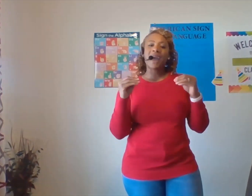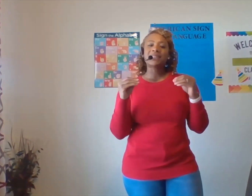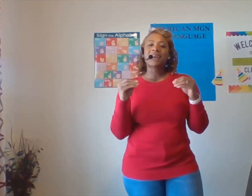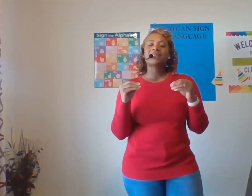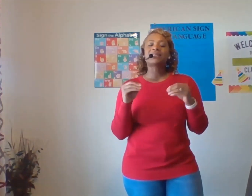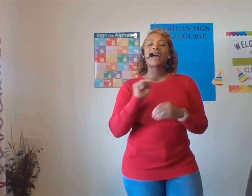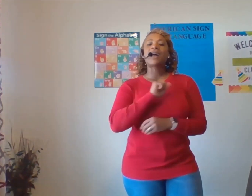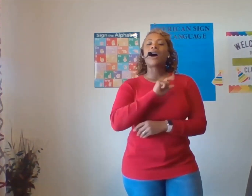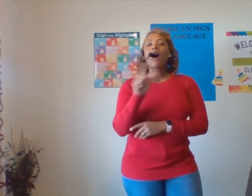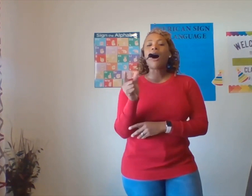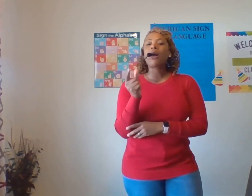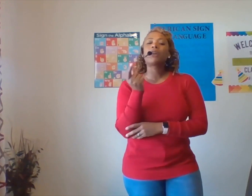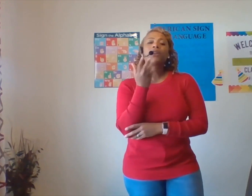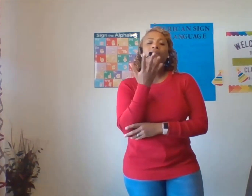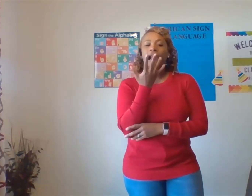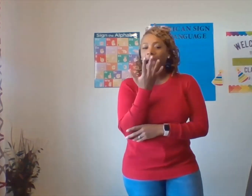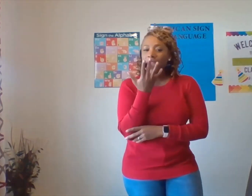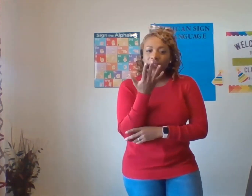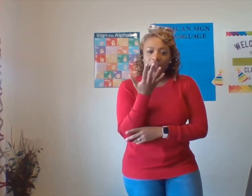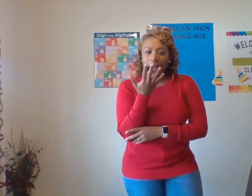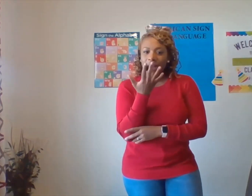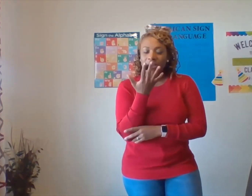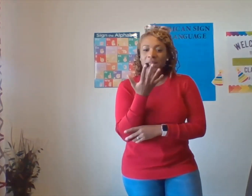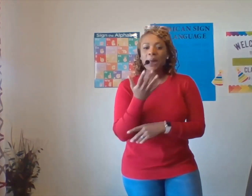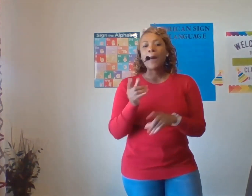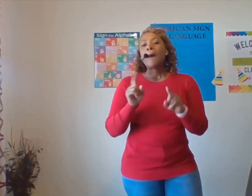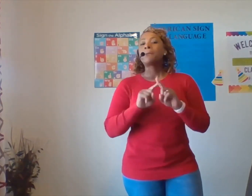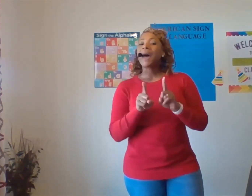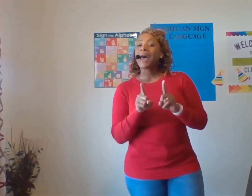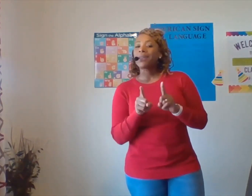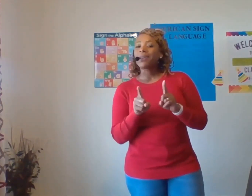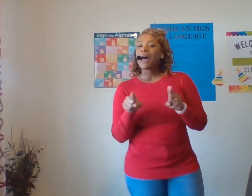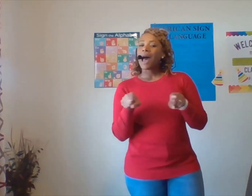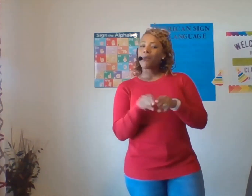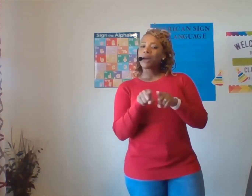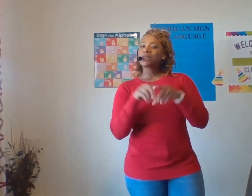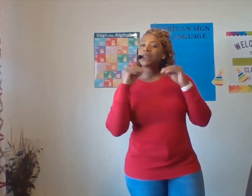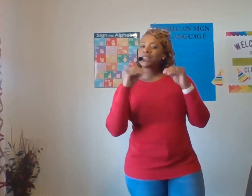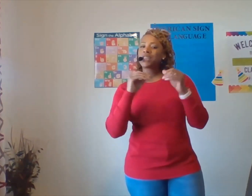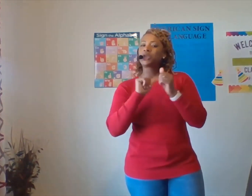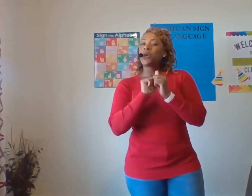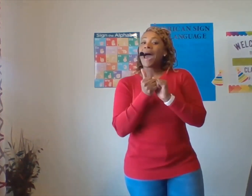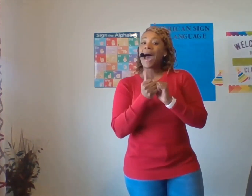how to sign all of your favorite colors but I'm also going to teach you how to